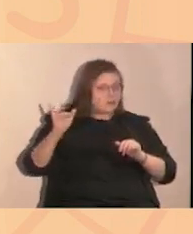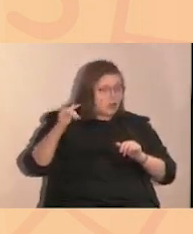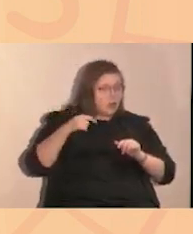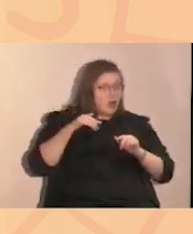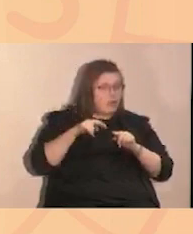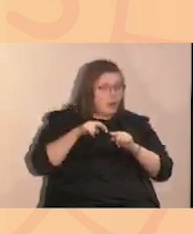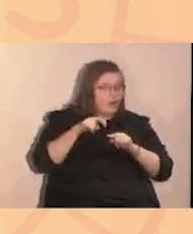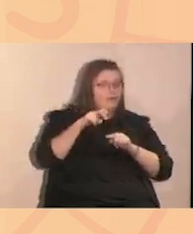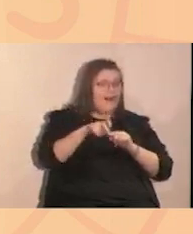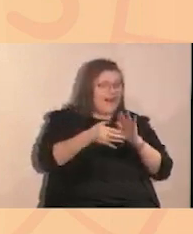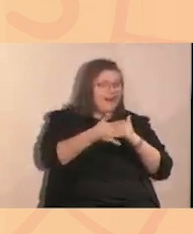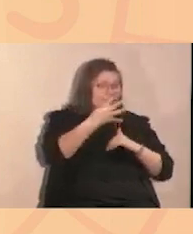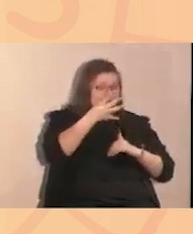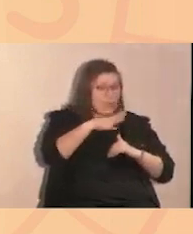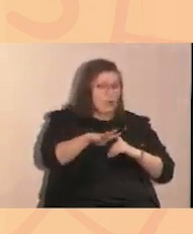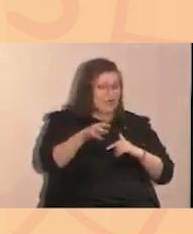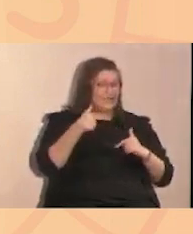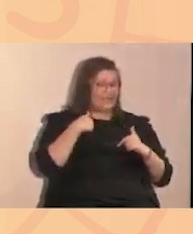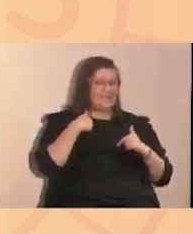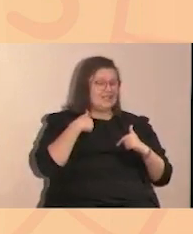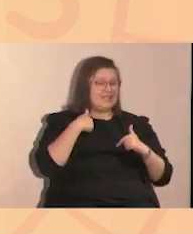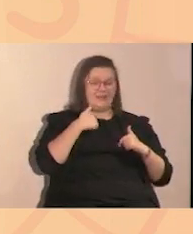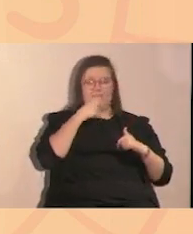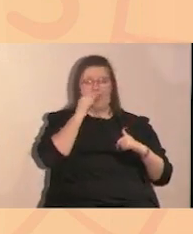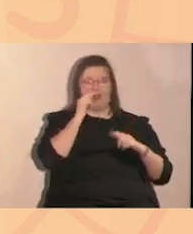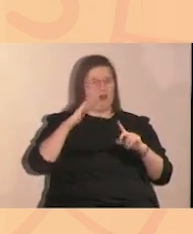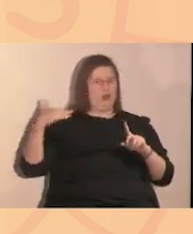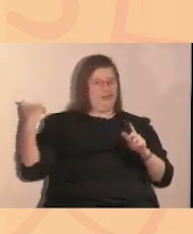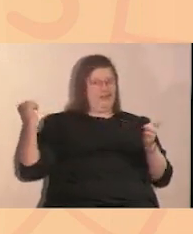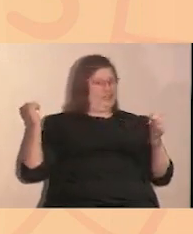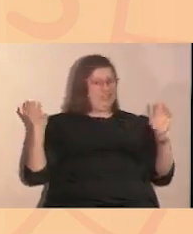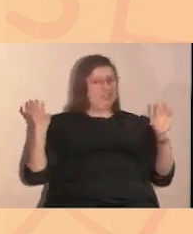the line into my forties and my youth was very much behind me.